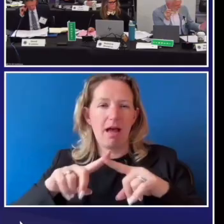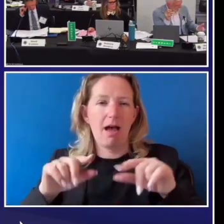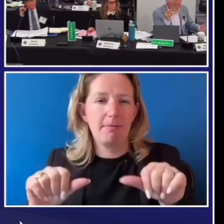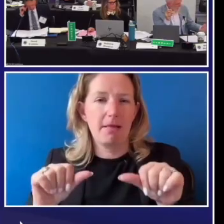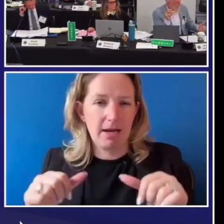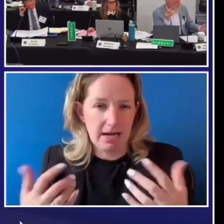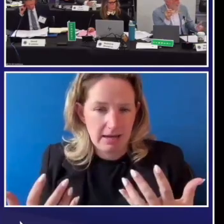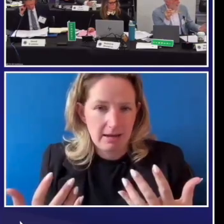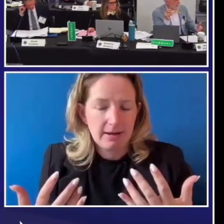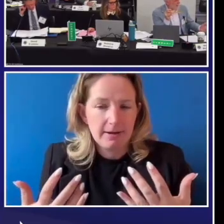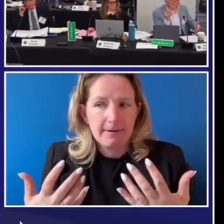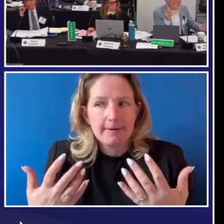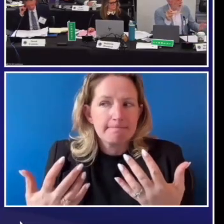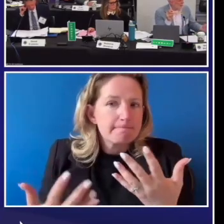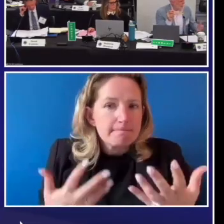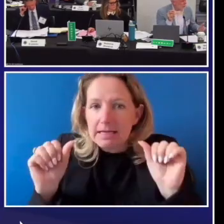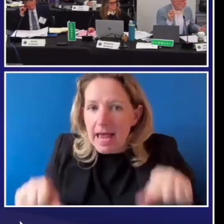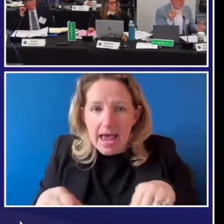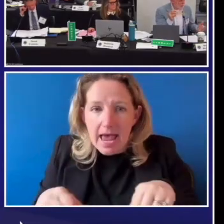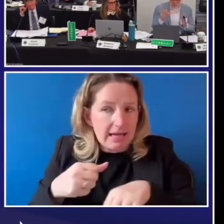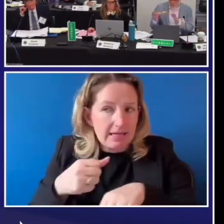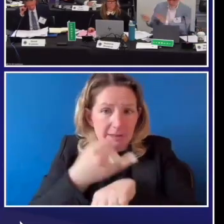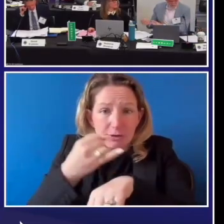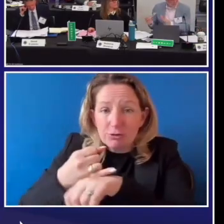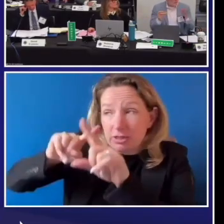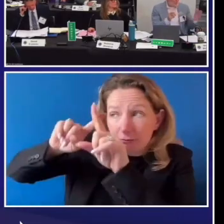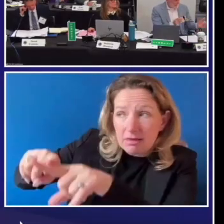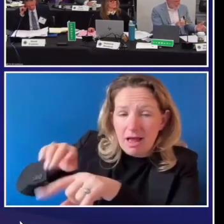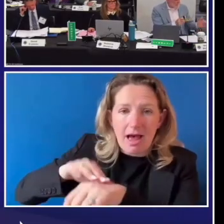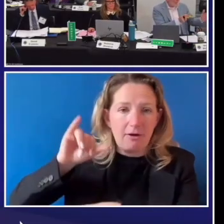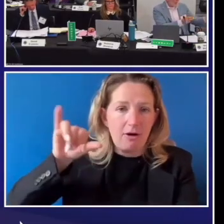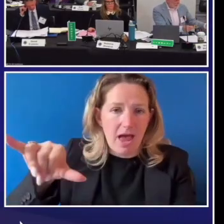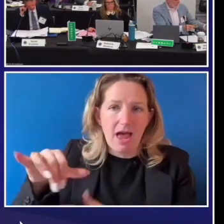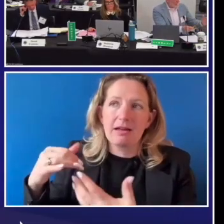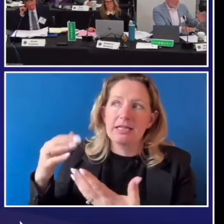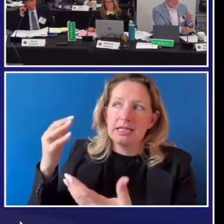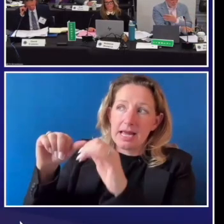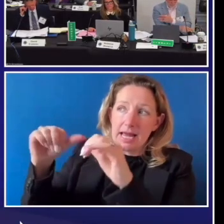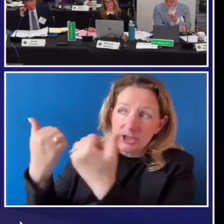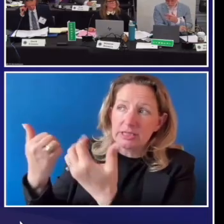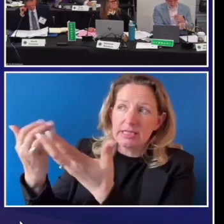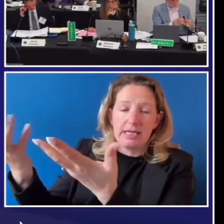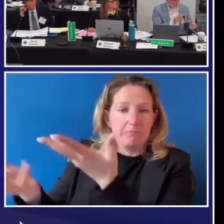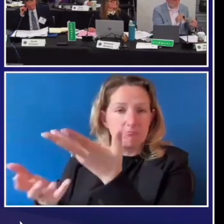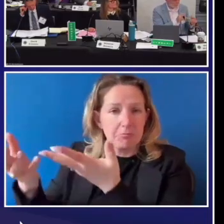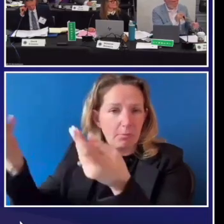You know, is there any, any process that's going to occur there that would give an agency the opportunity to provide some of that color that Rebecca's talking about?